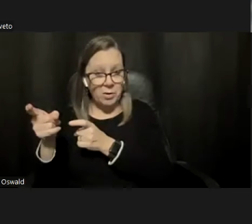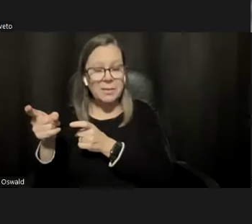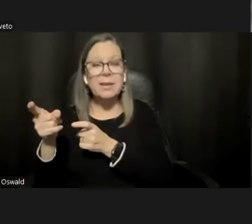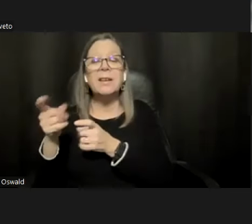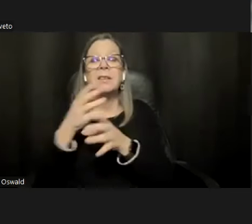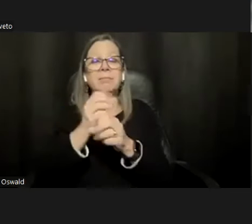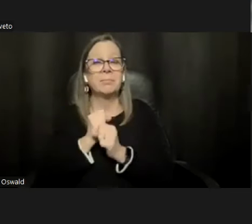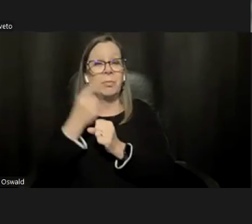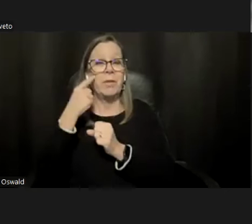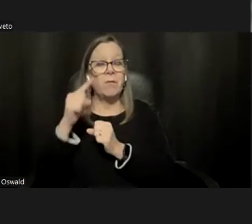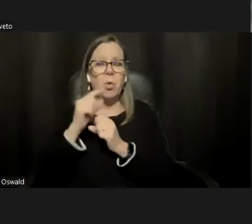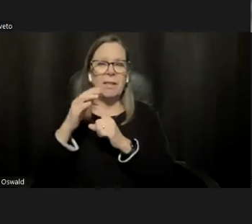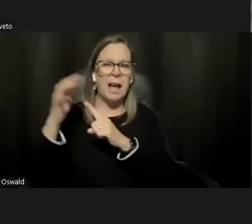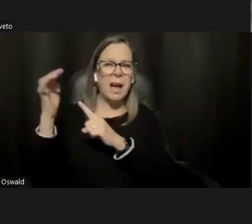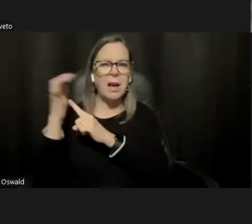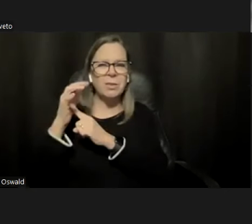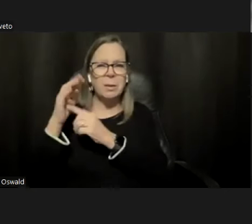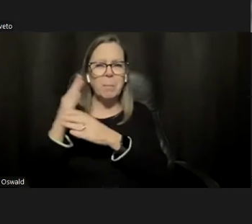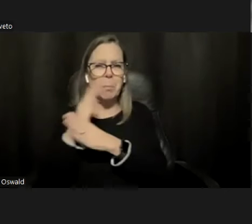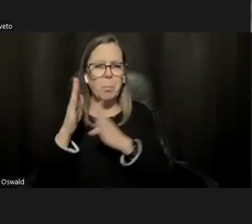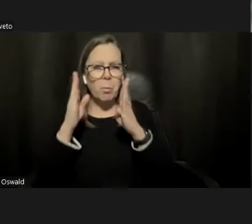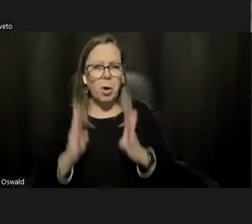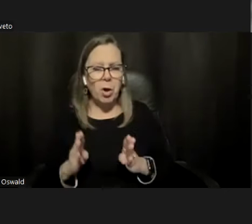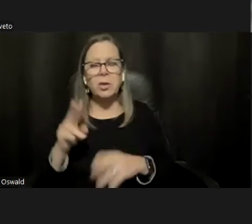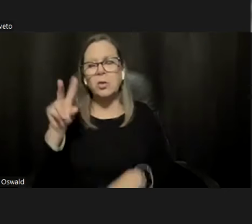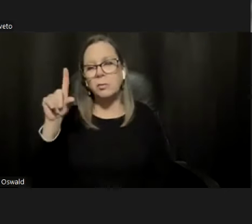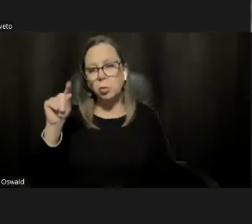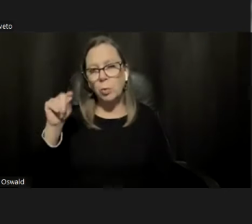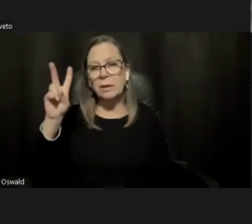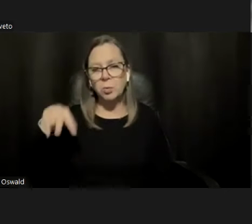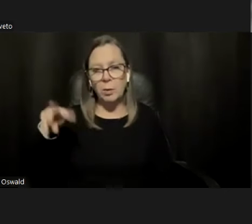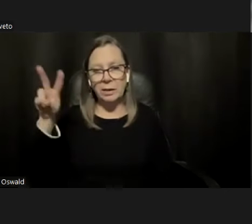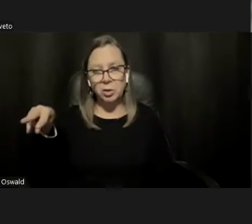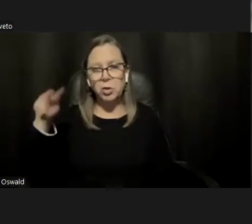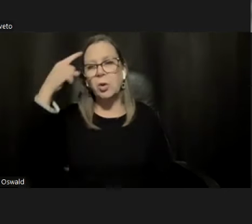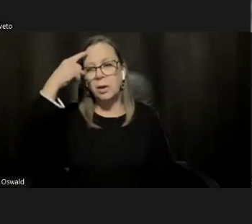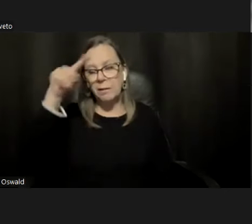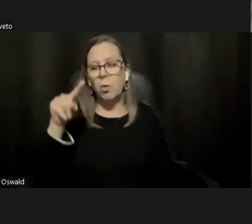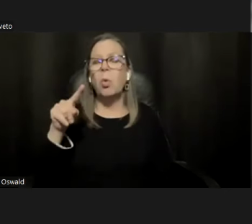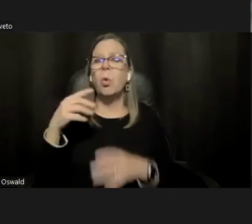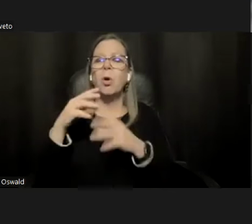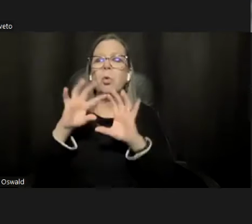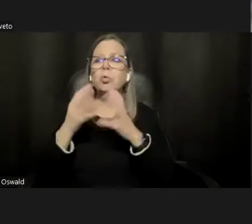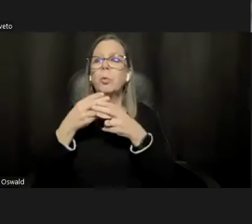outstanding partner of 2022 award for death overcoming violence through empowerment.